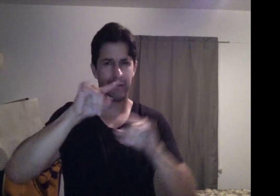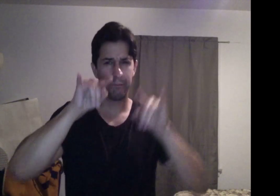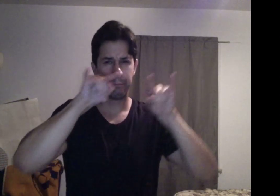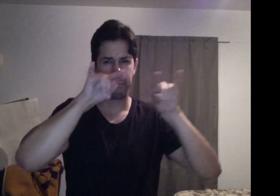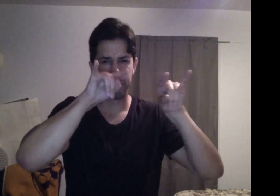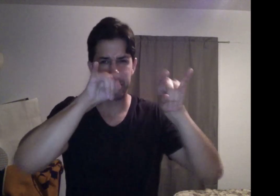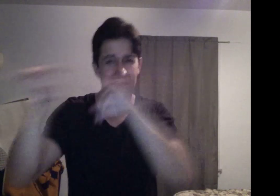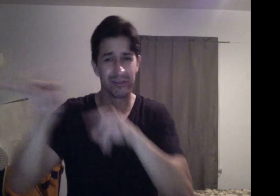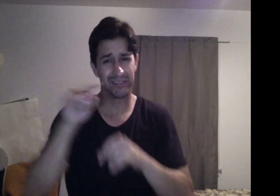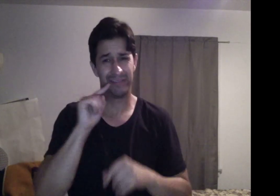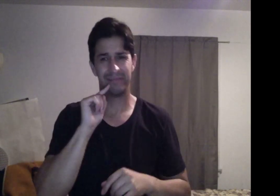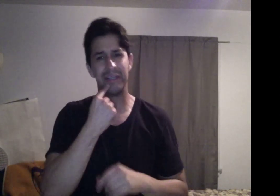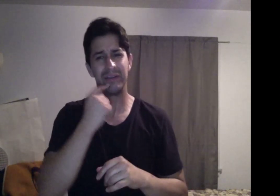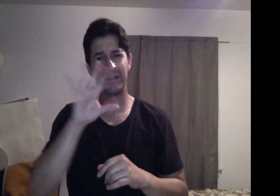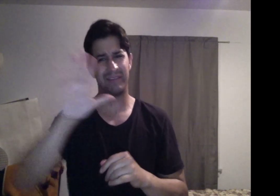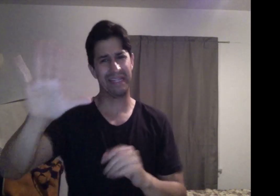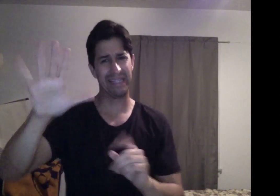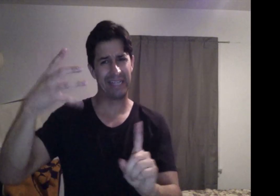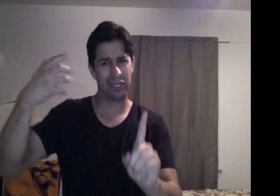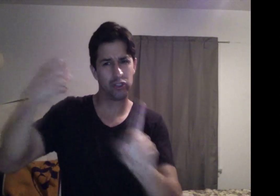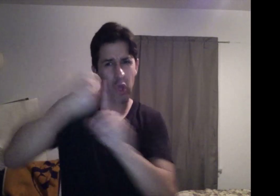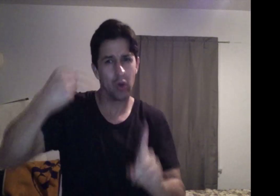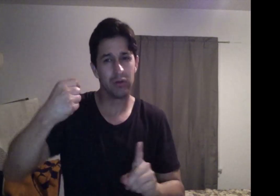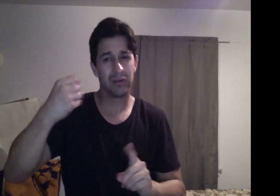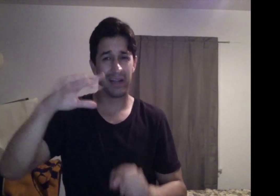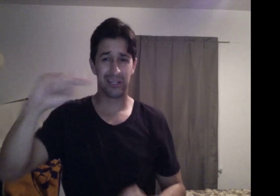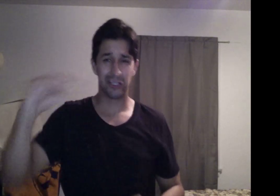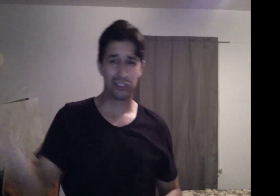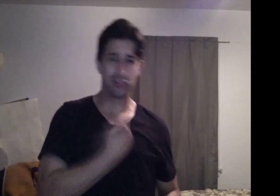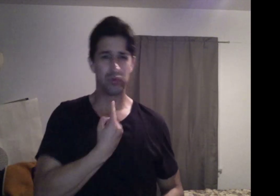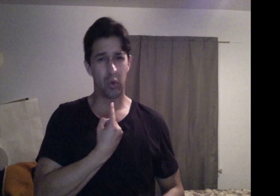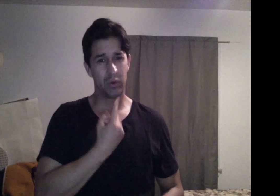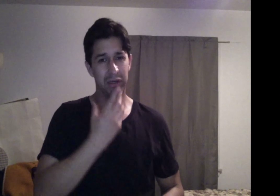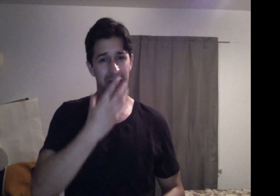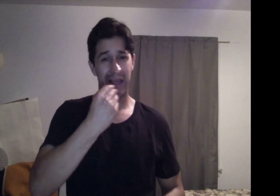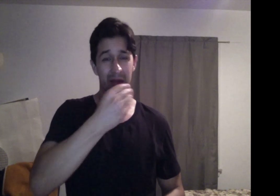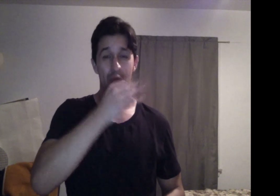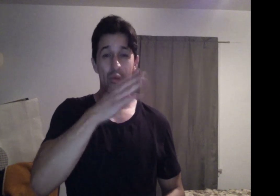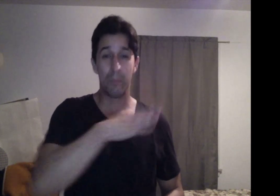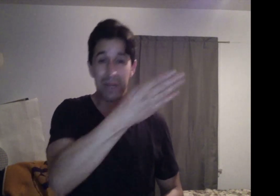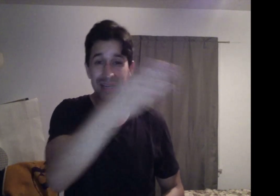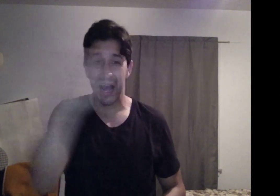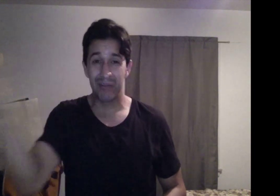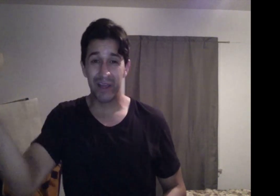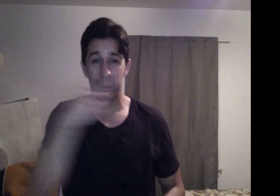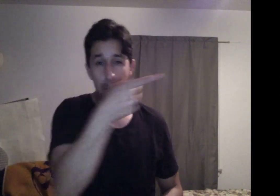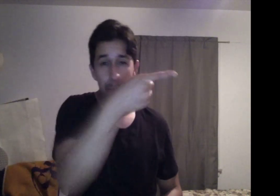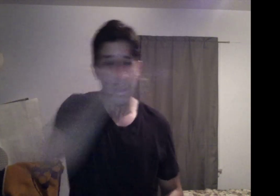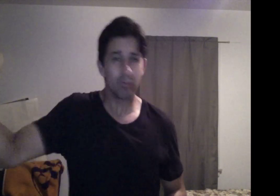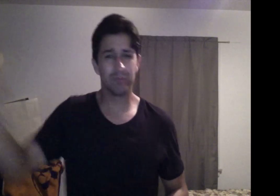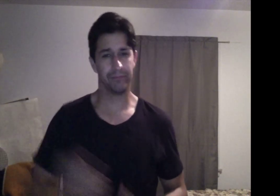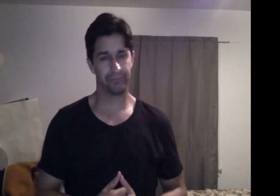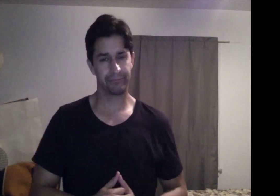a mockery of the seriousness of his assaults, an insult to me and all women.